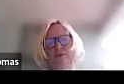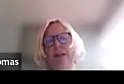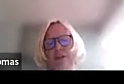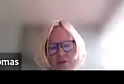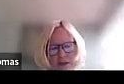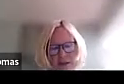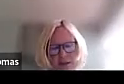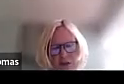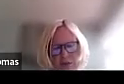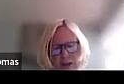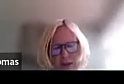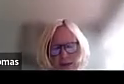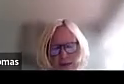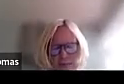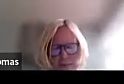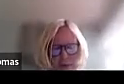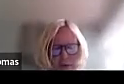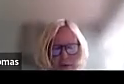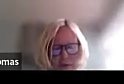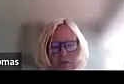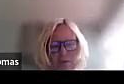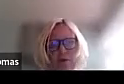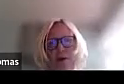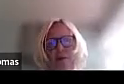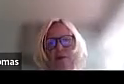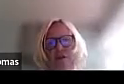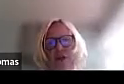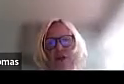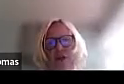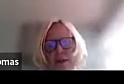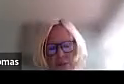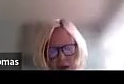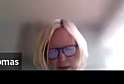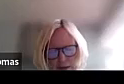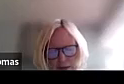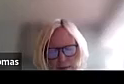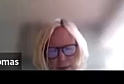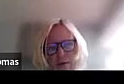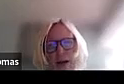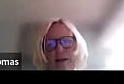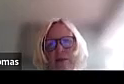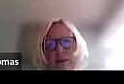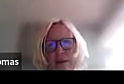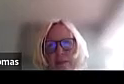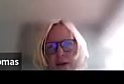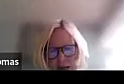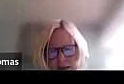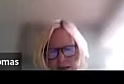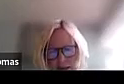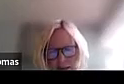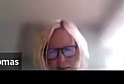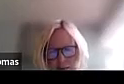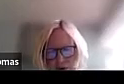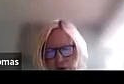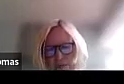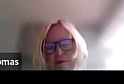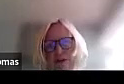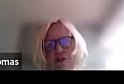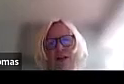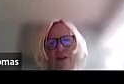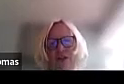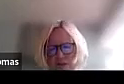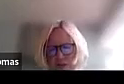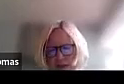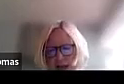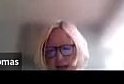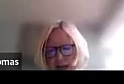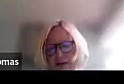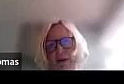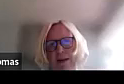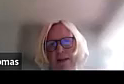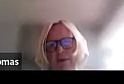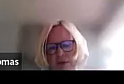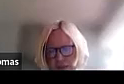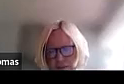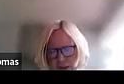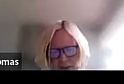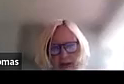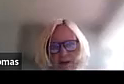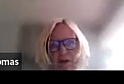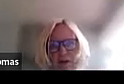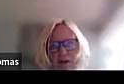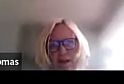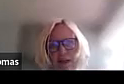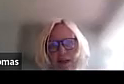service. 1st and foremost, we're a Gp practice. So we're providing flexible access to full GP registration, daily flexible GP and nurse clinics for